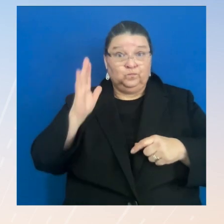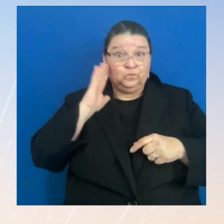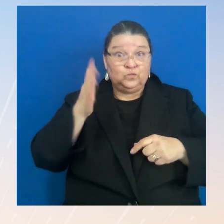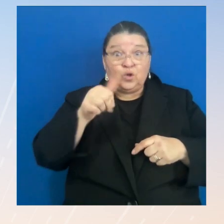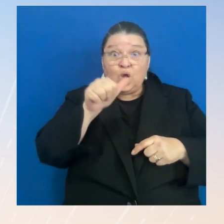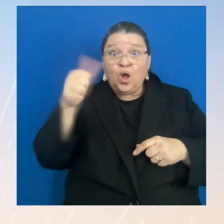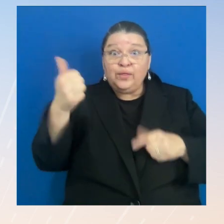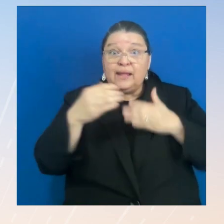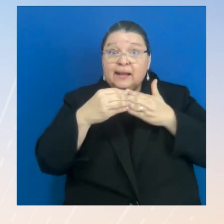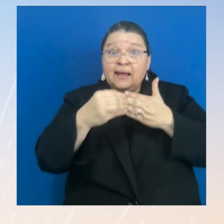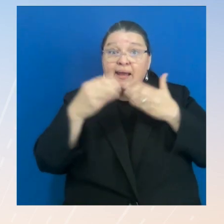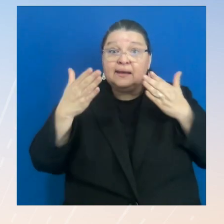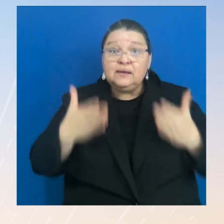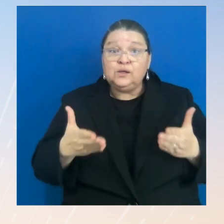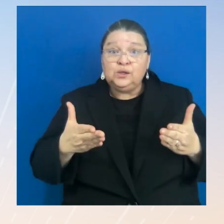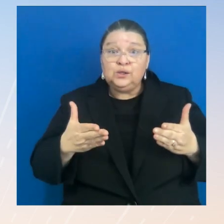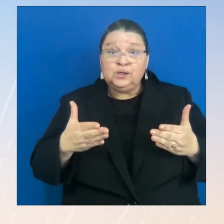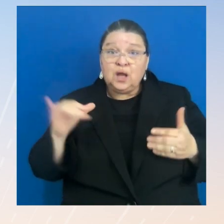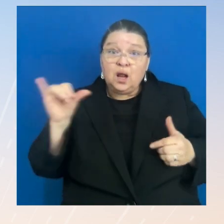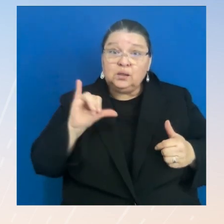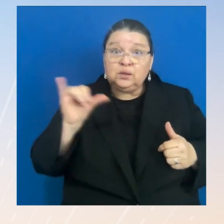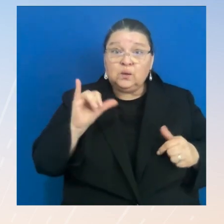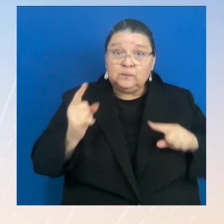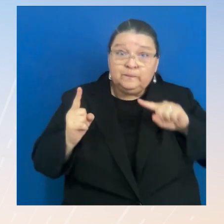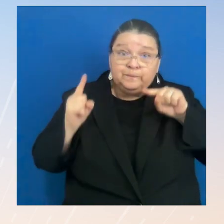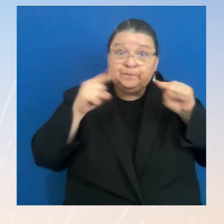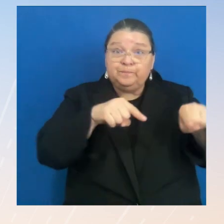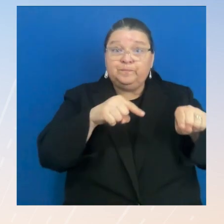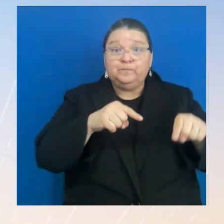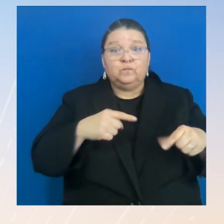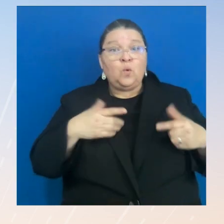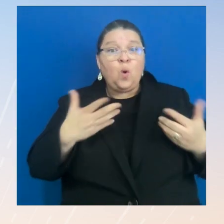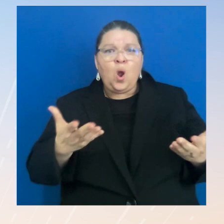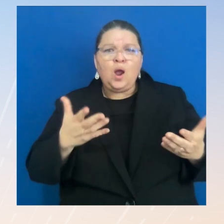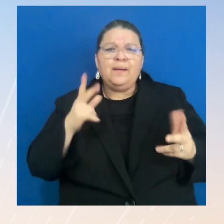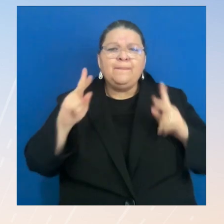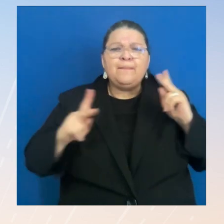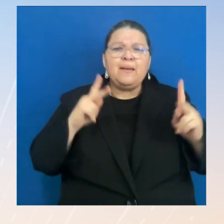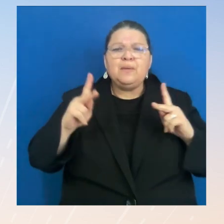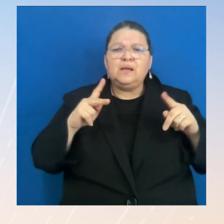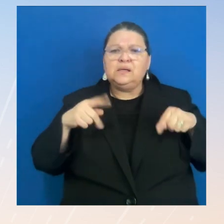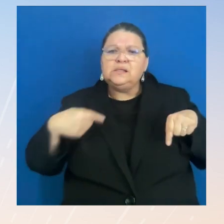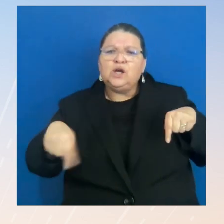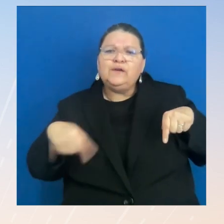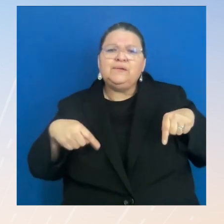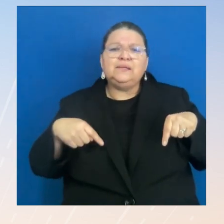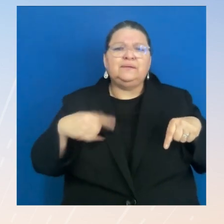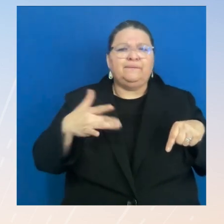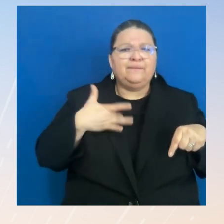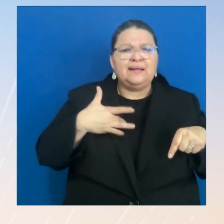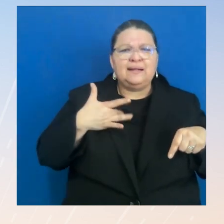that that could be an escalation with NATO members? Ms. Psaki: Well, we certainly hope that is not the outcome.